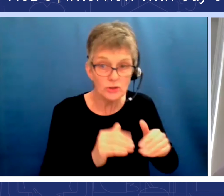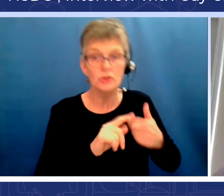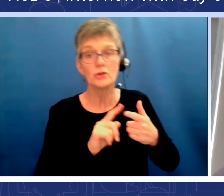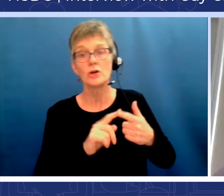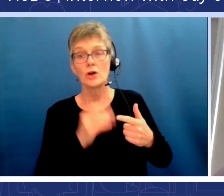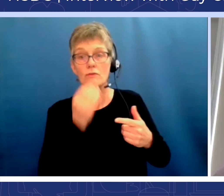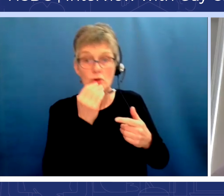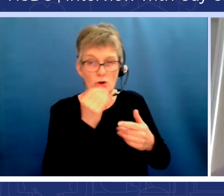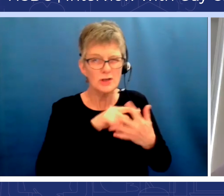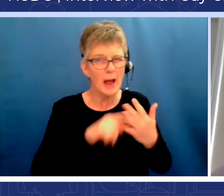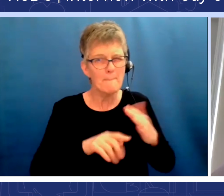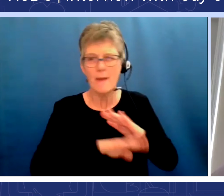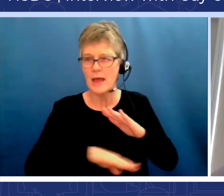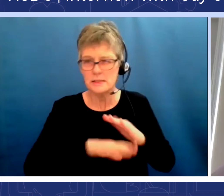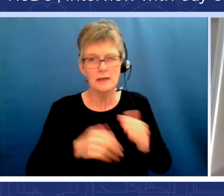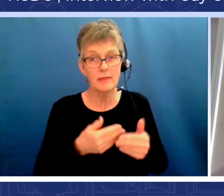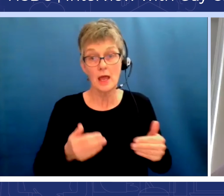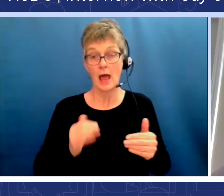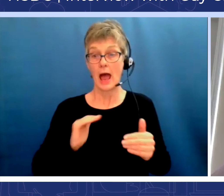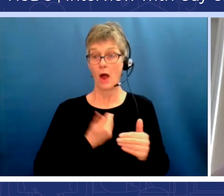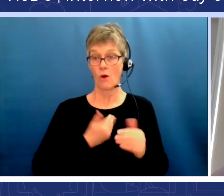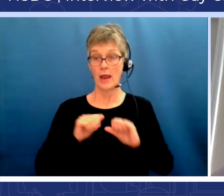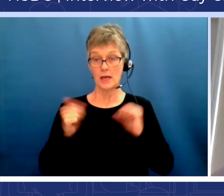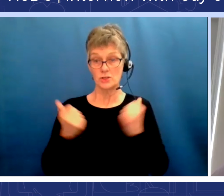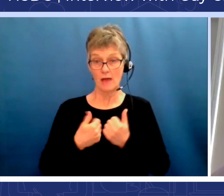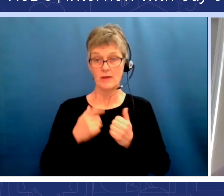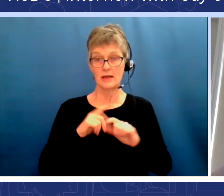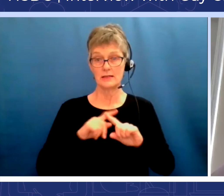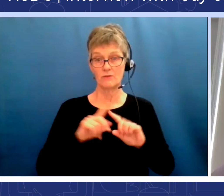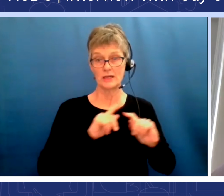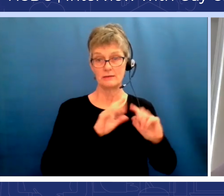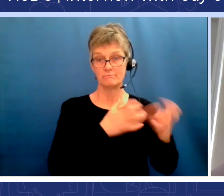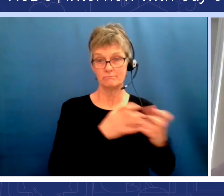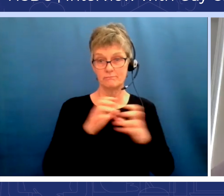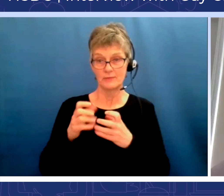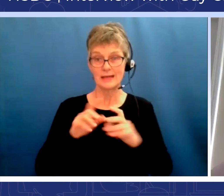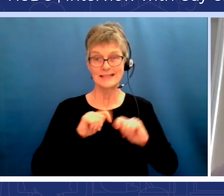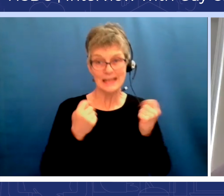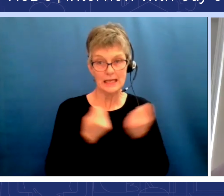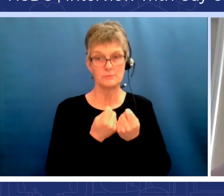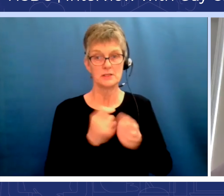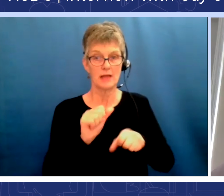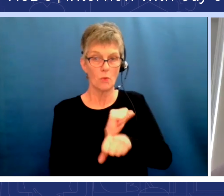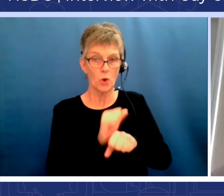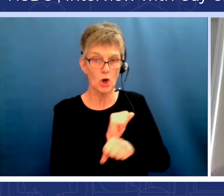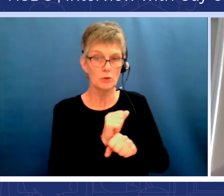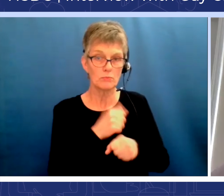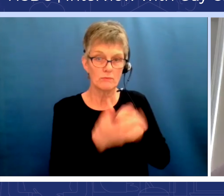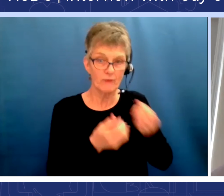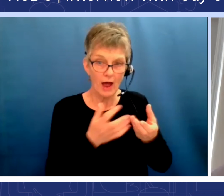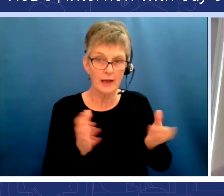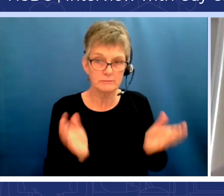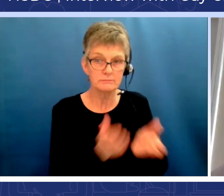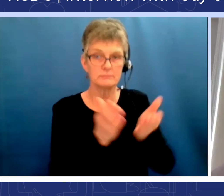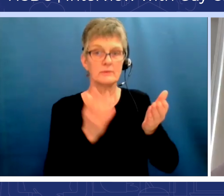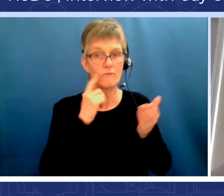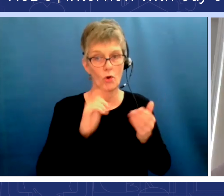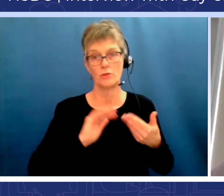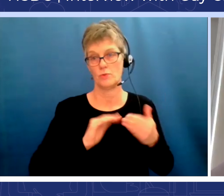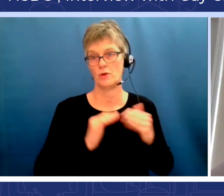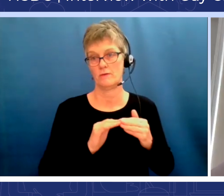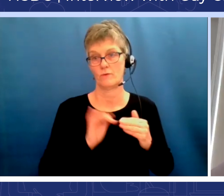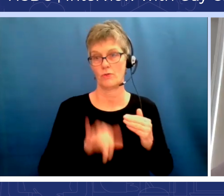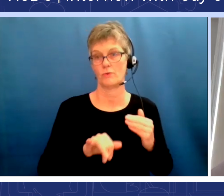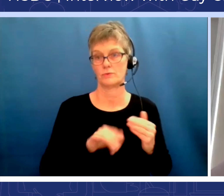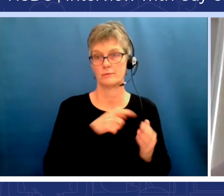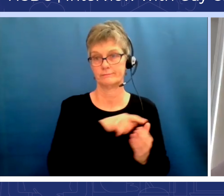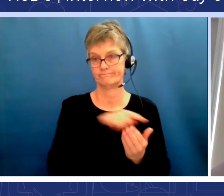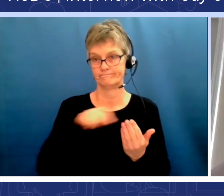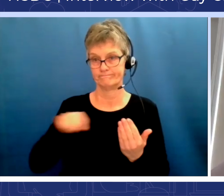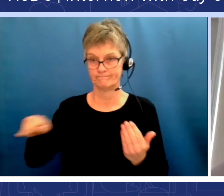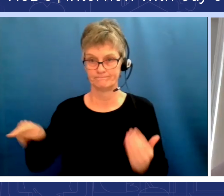There are multiple teams within our agency that work on those incentives for the community.